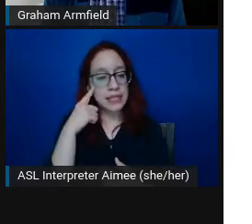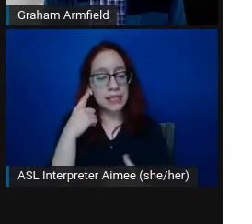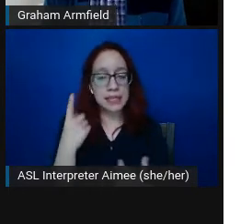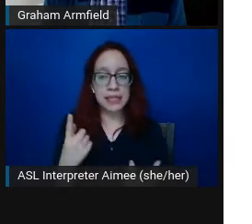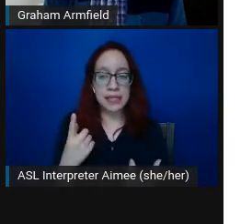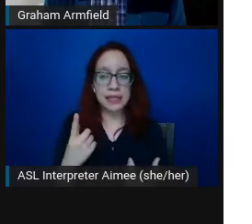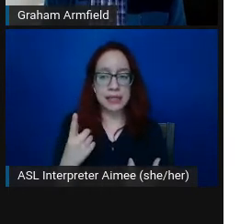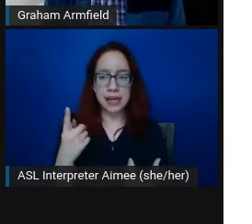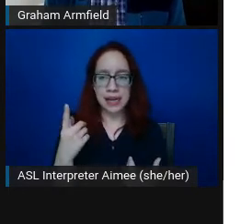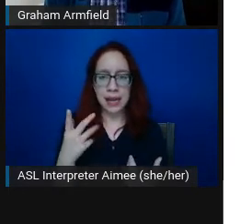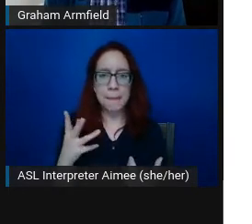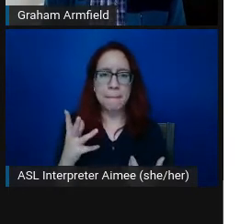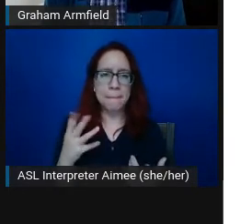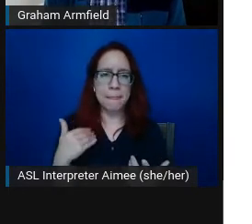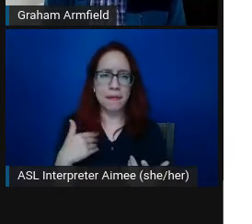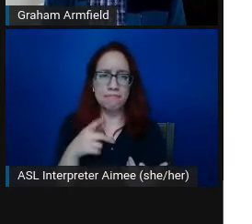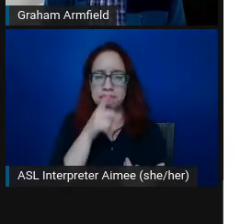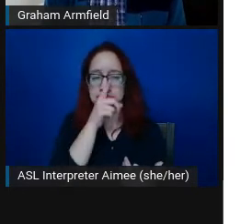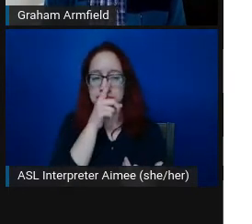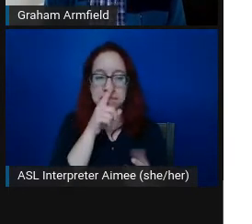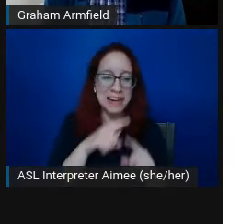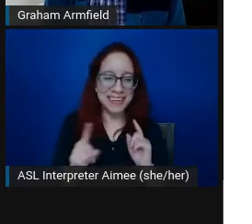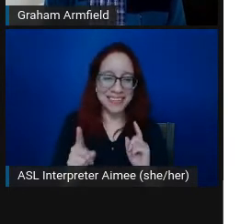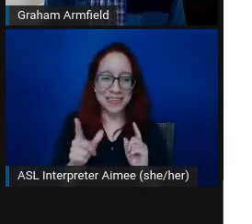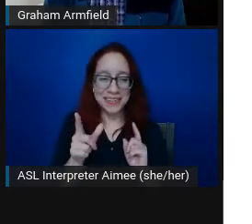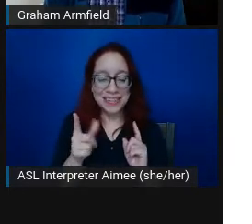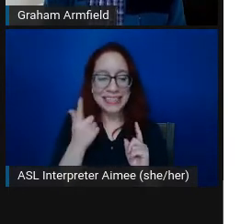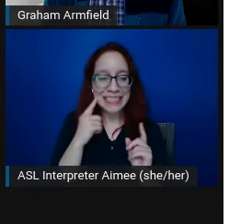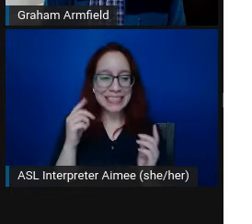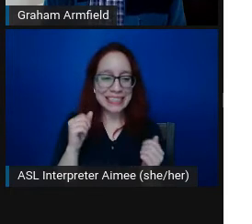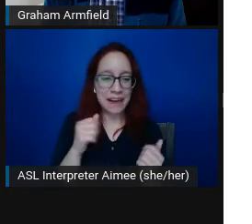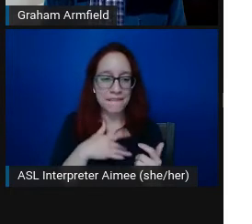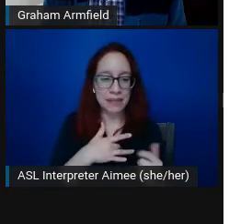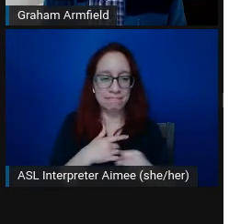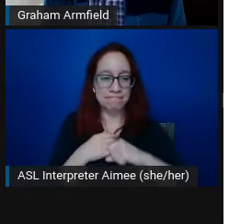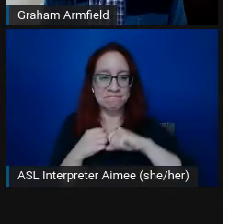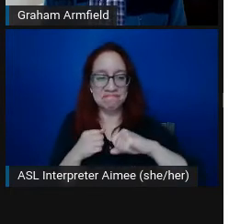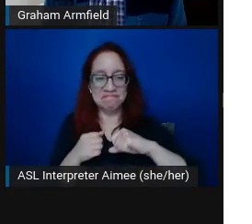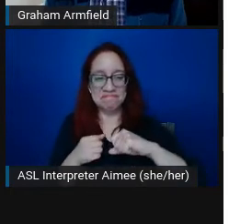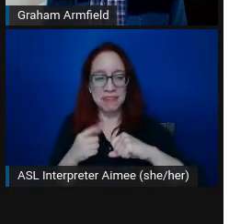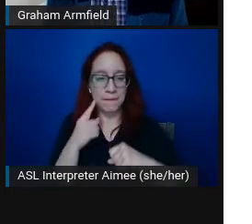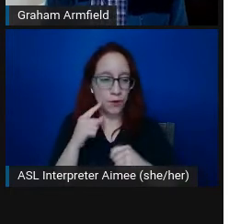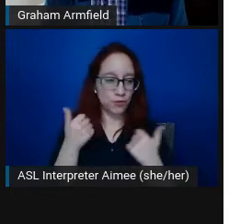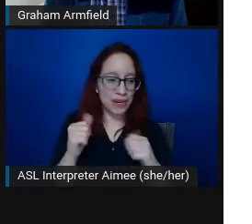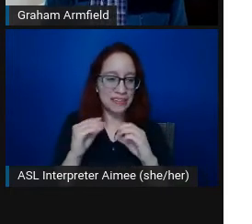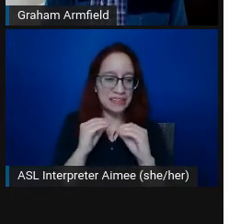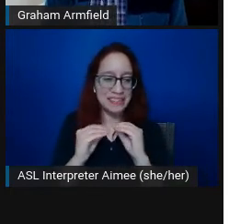I'm not going to say who, but where I did get pushback on something, so I'm going to have to work a bit harder